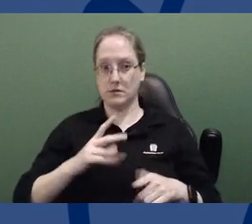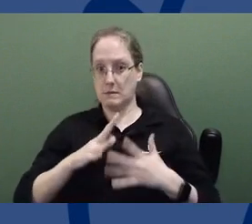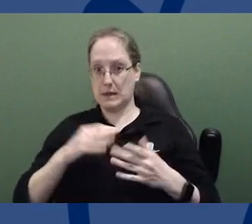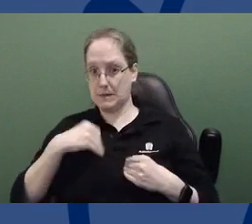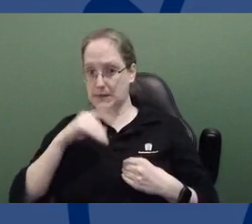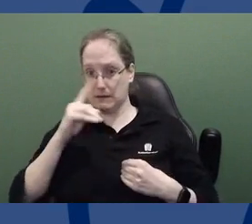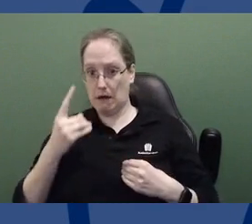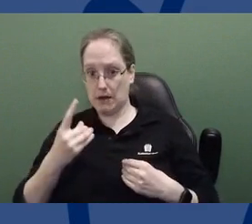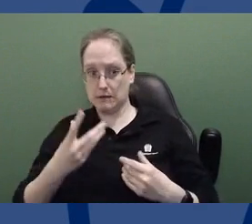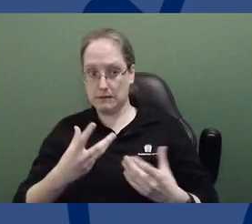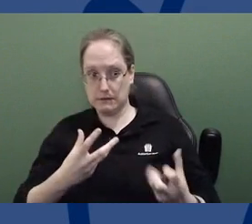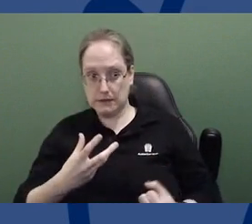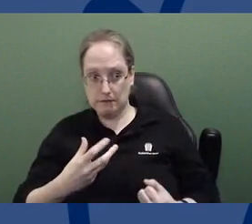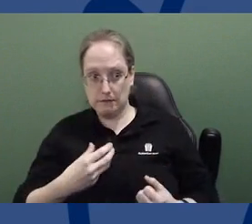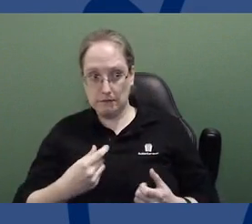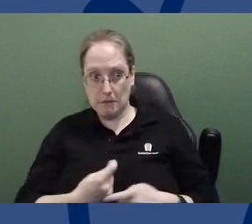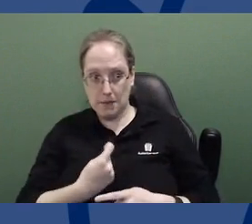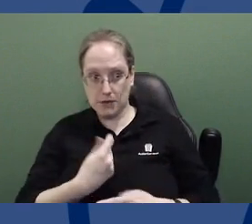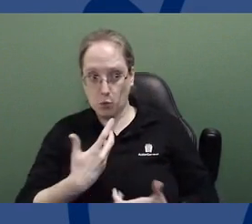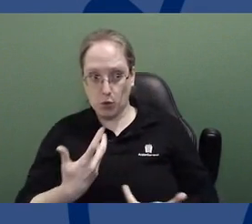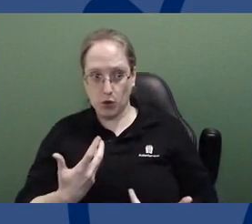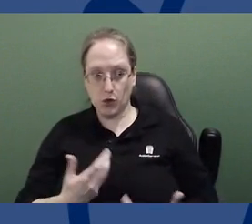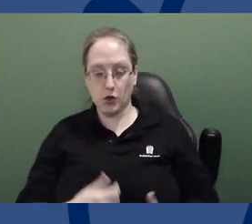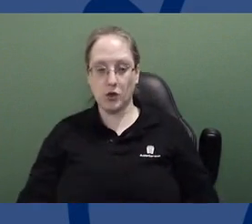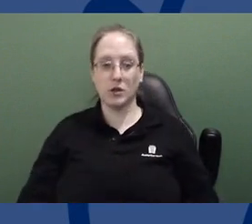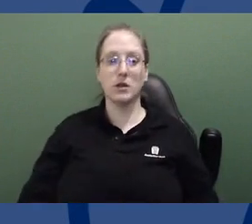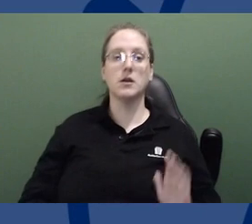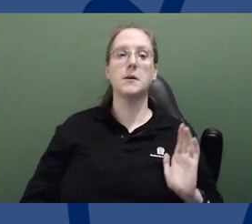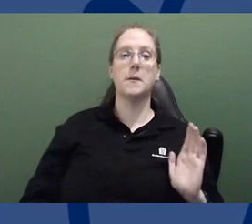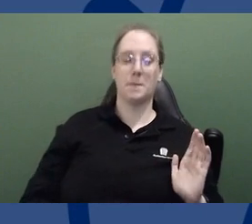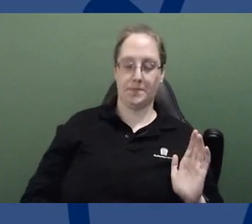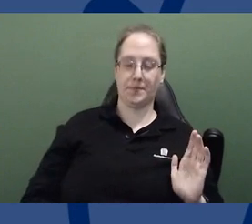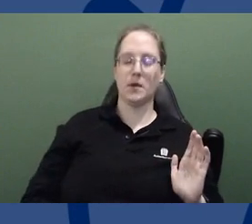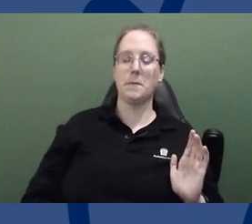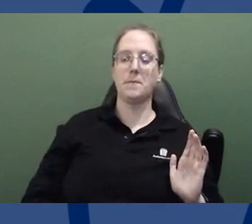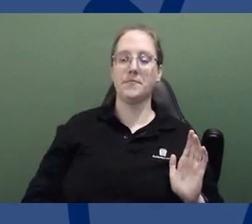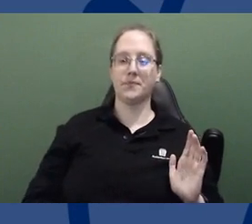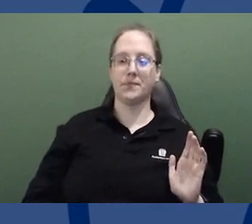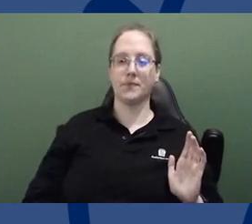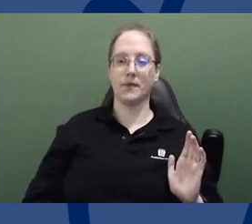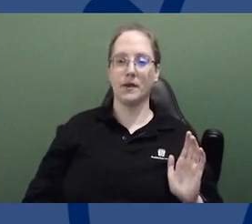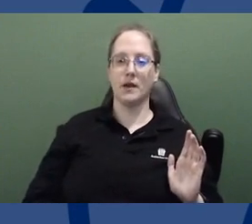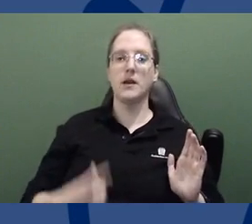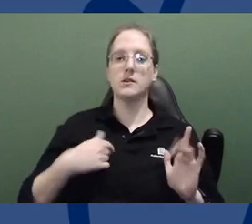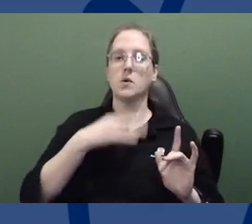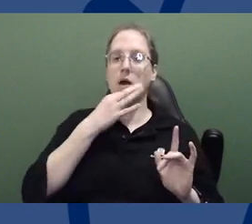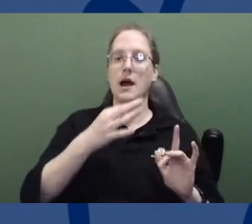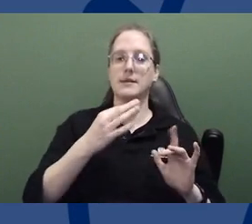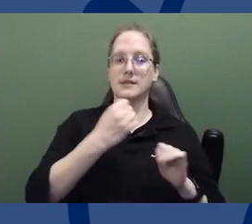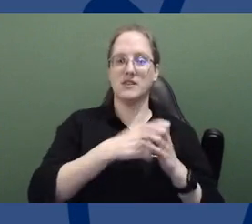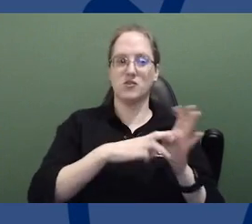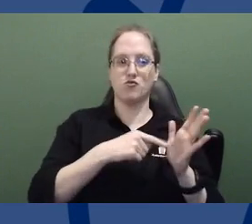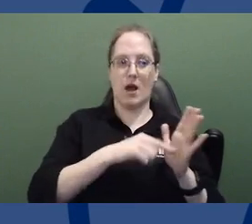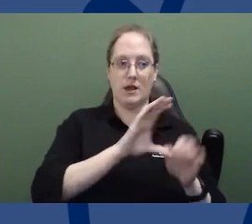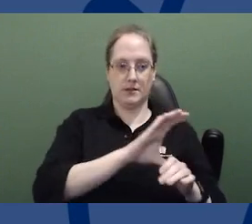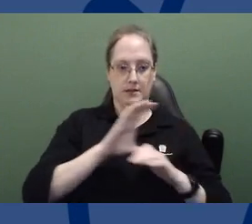So the ‑ we're asking that the grant be used to cover costs, business costs. And we